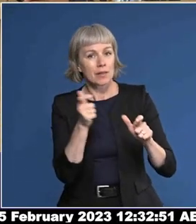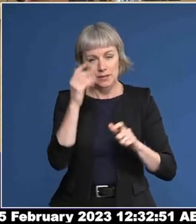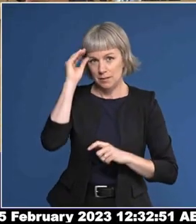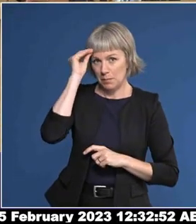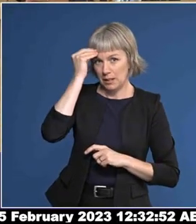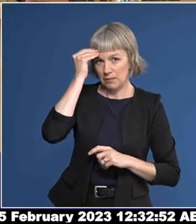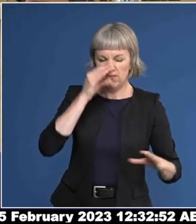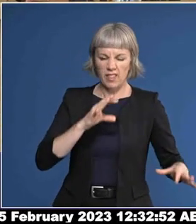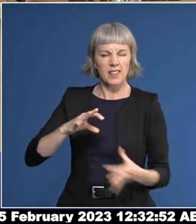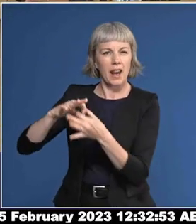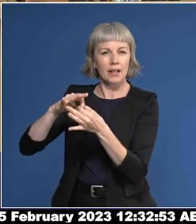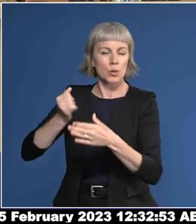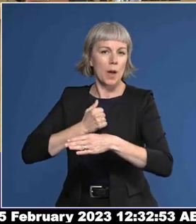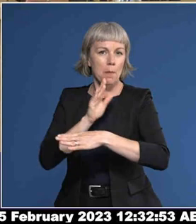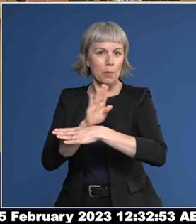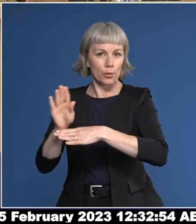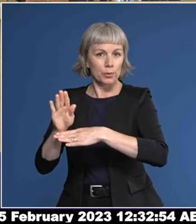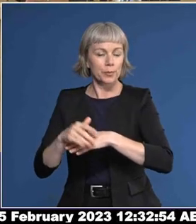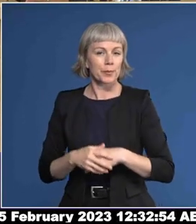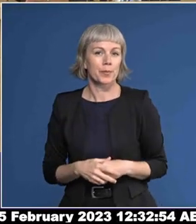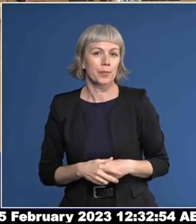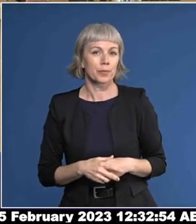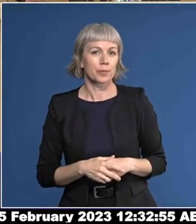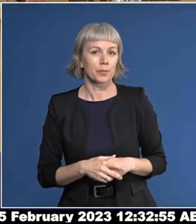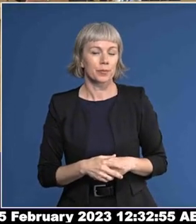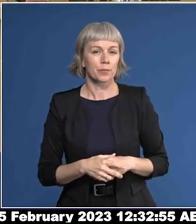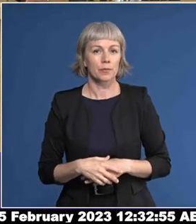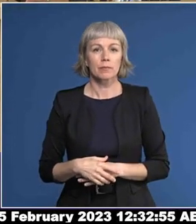We do have lived experience and the carer voice and the disability sector experience at